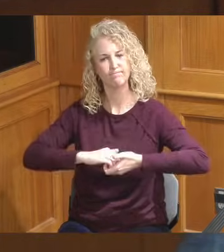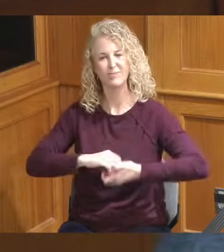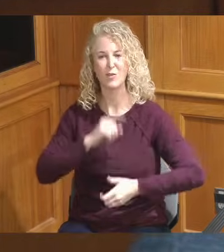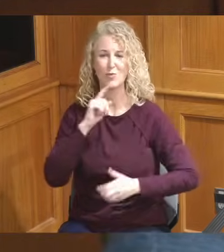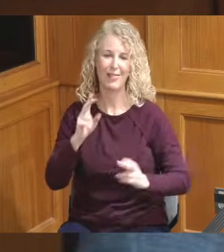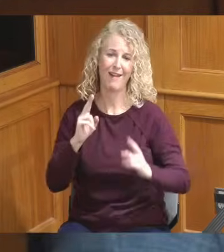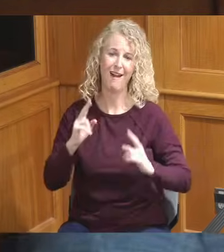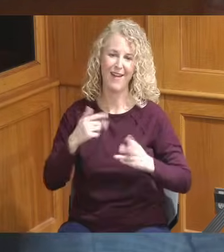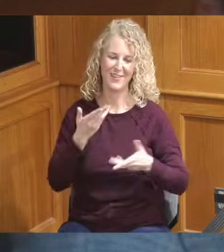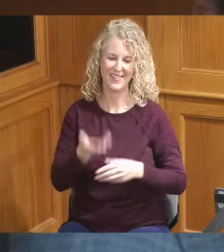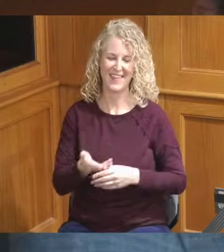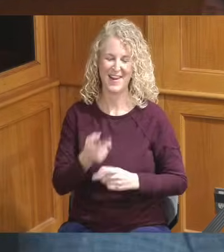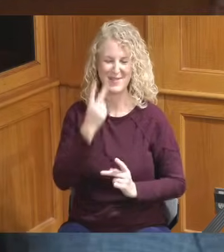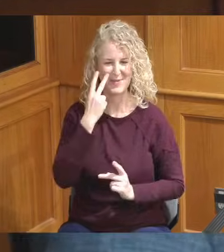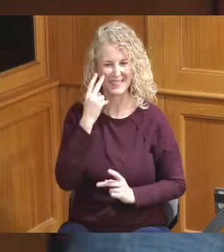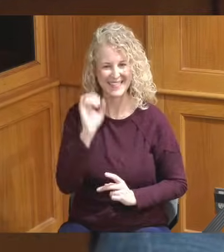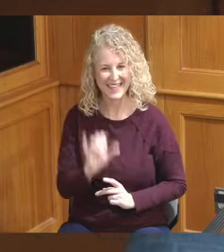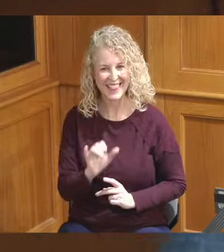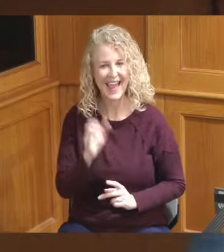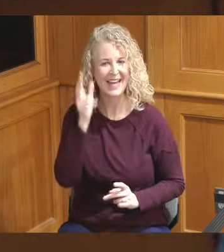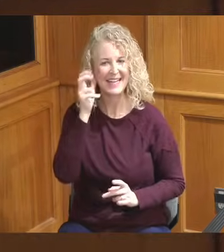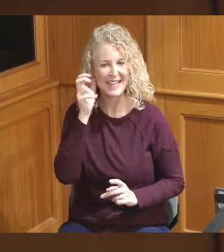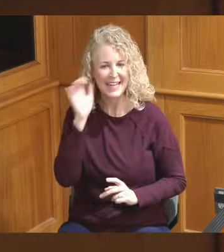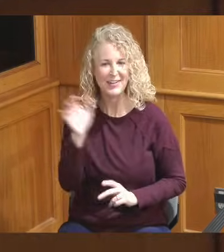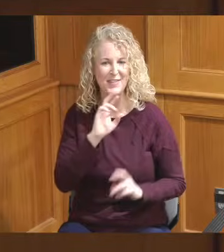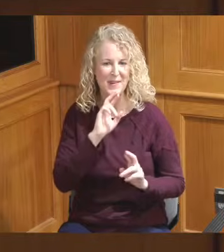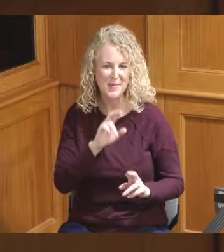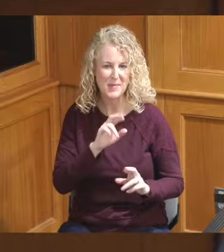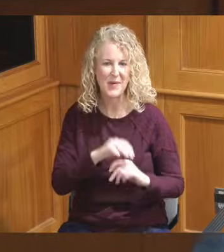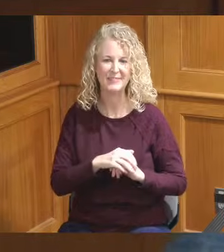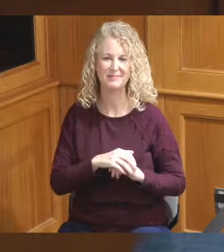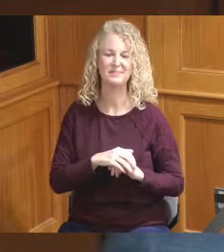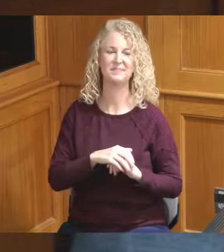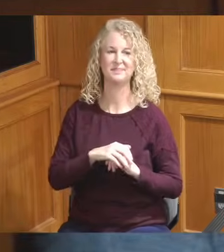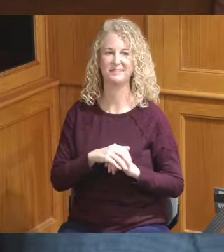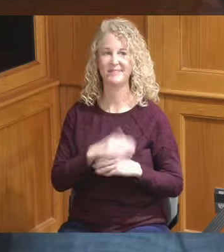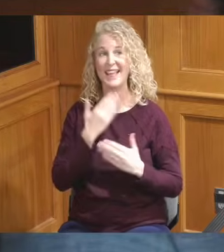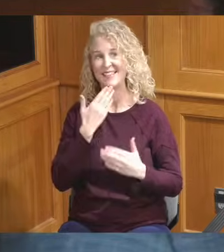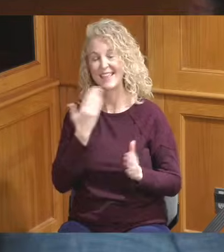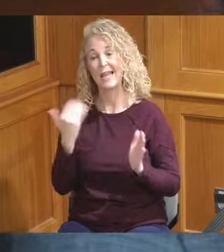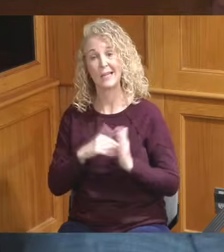really delighted to join the Mil Creek Alliance in the address and and thanks to J Dave Schmidt